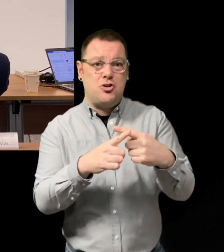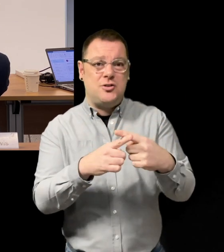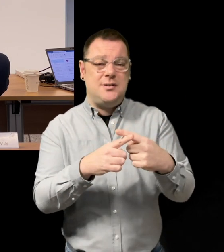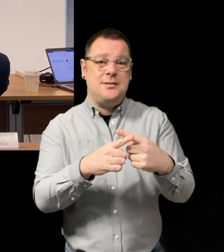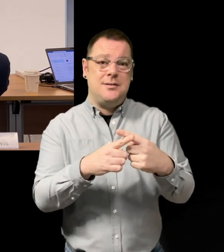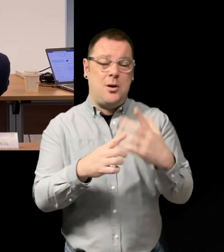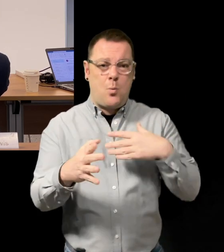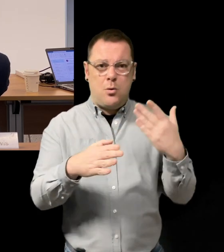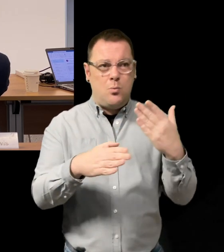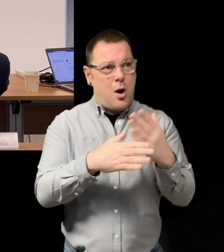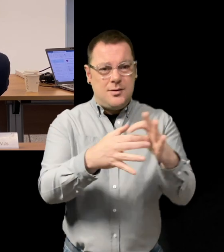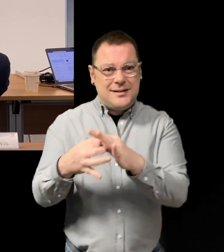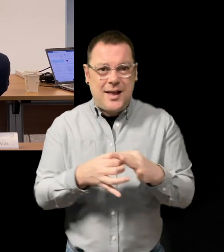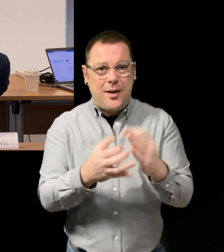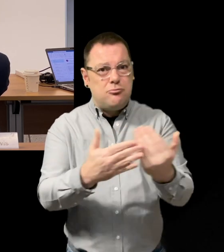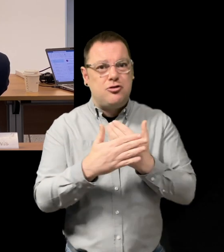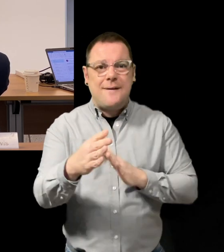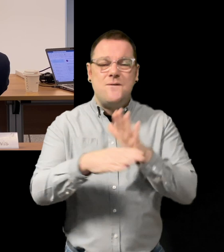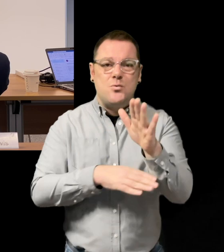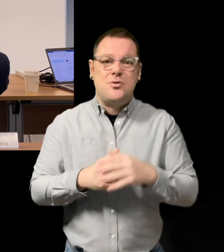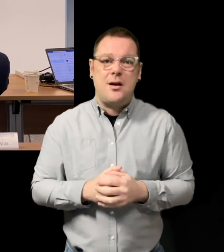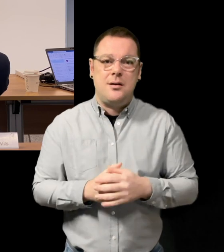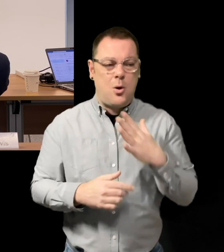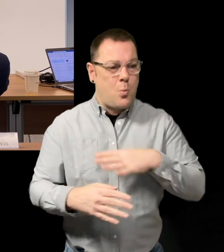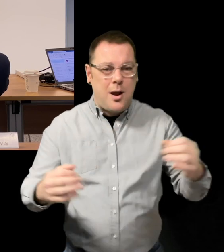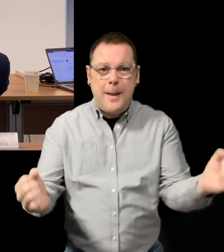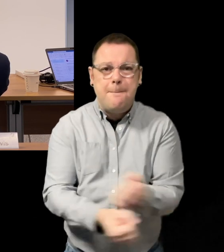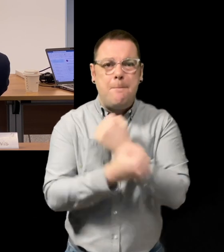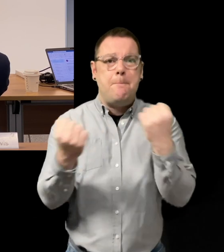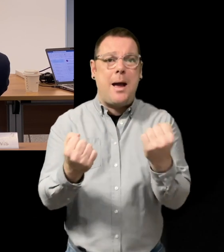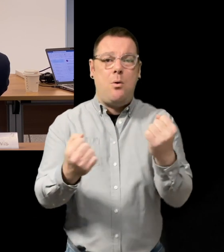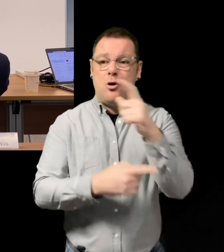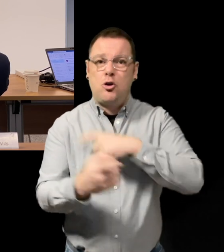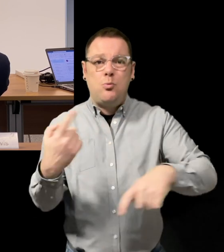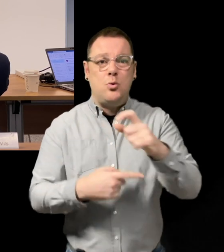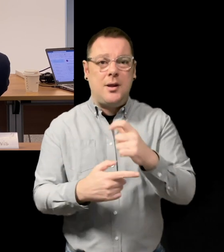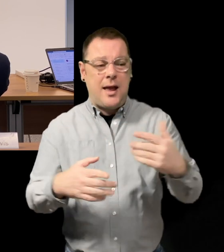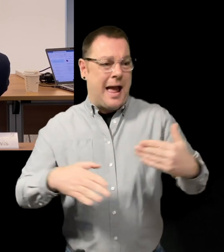to protect our future. We want to empower our communities by being an active partner